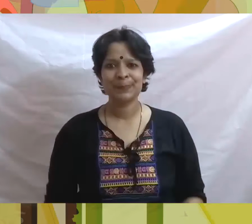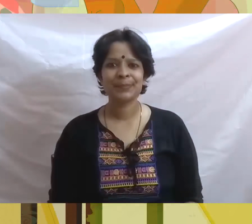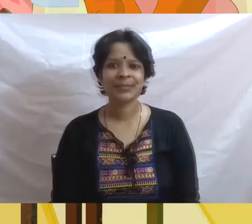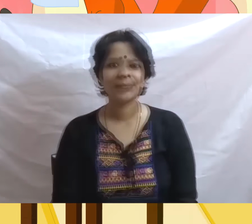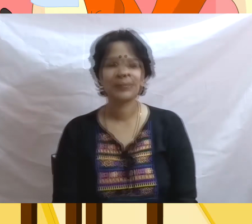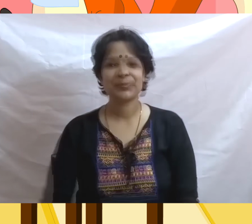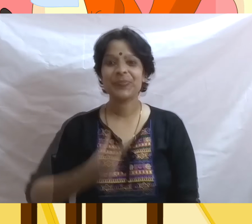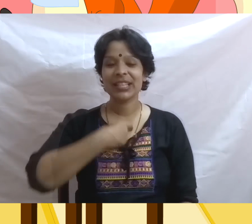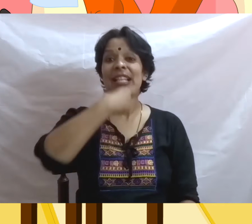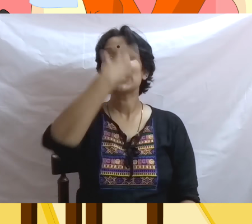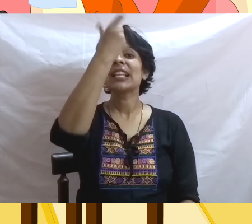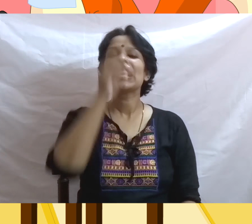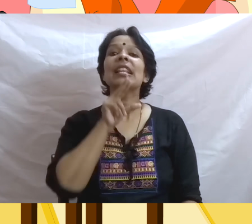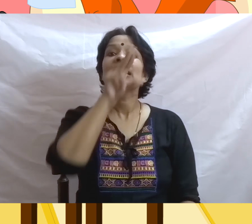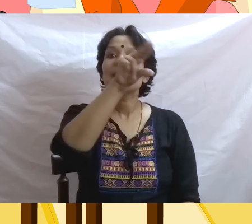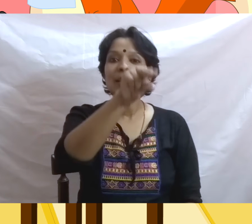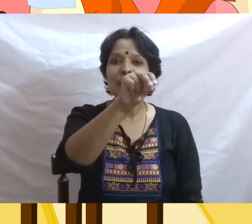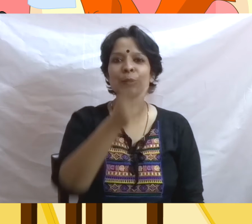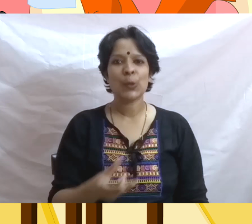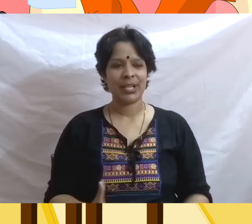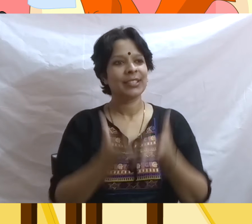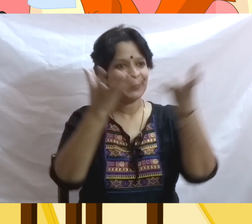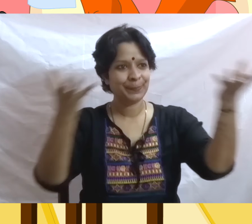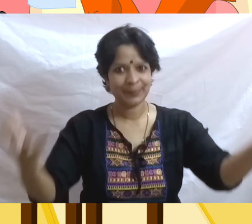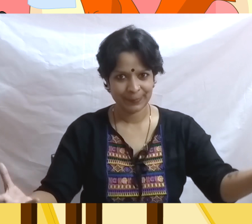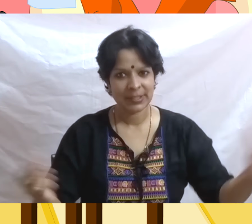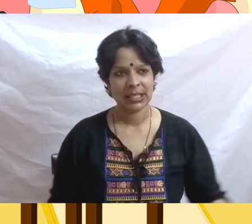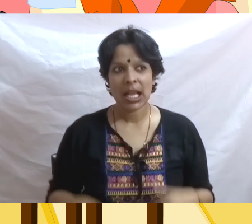The stork served fish dinner that had a very appetizing smell!